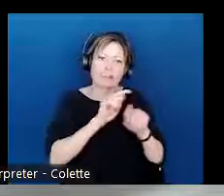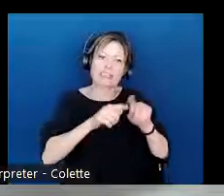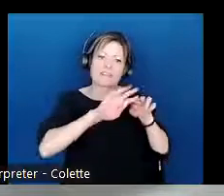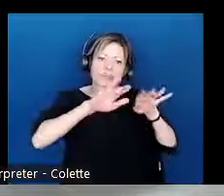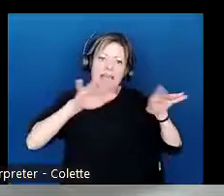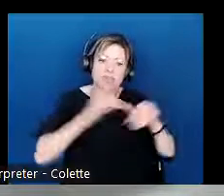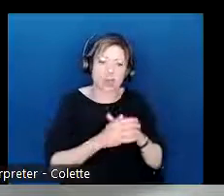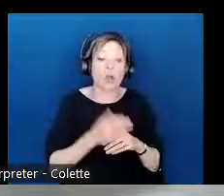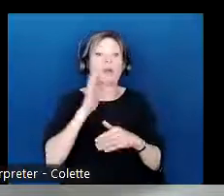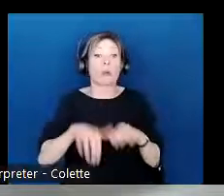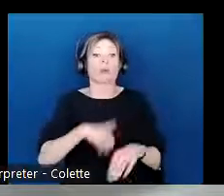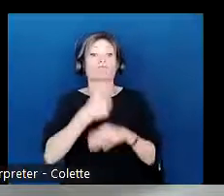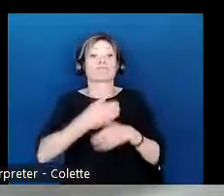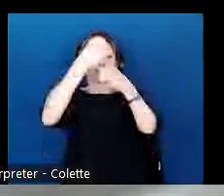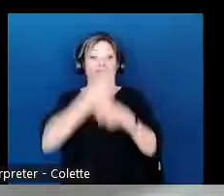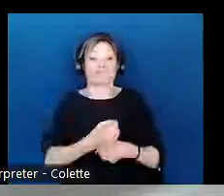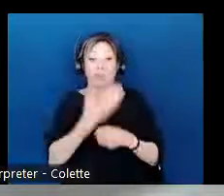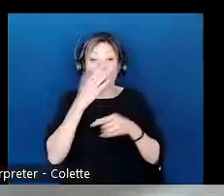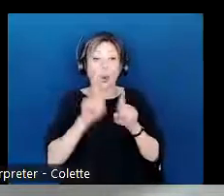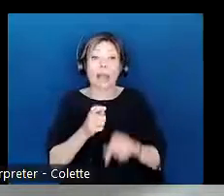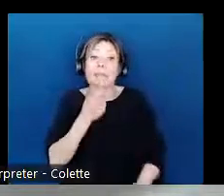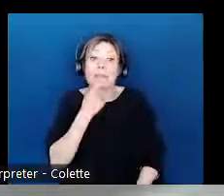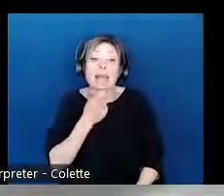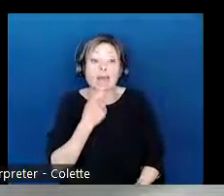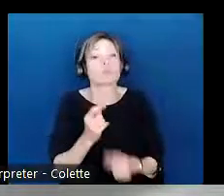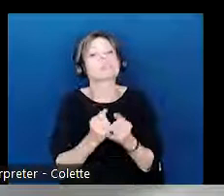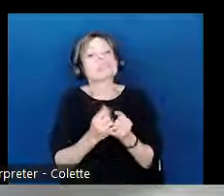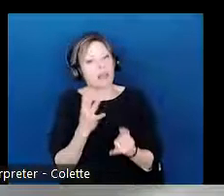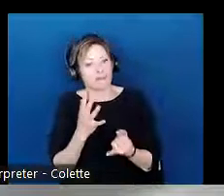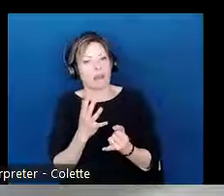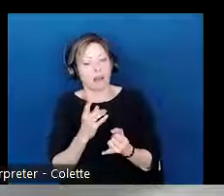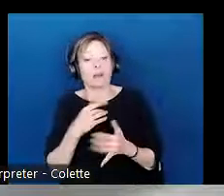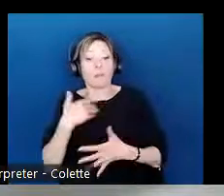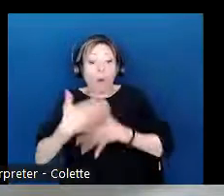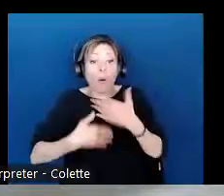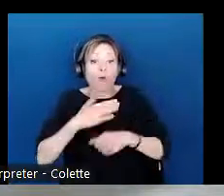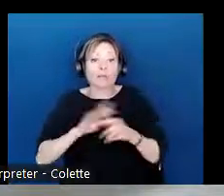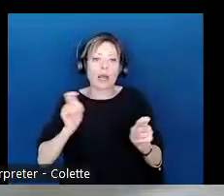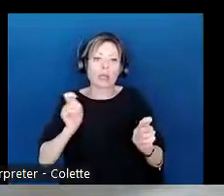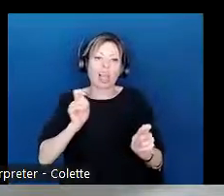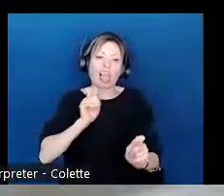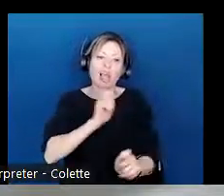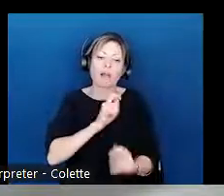looked like metal it was just the silver steel and over time that's rusted and and I feel it sits so